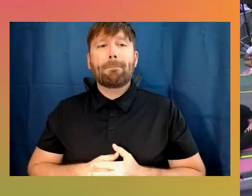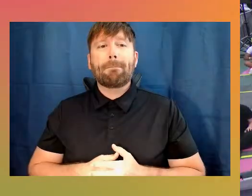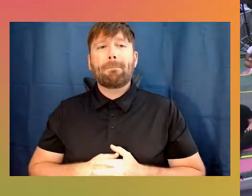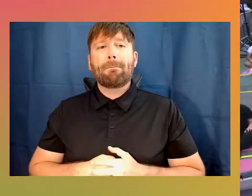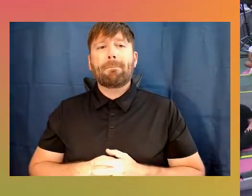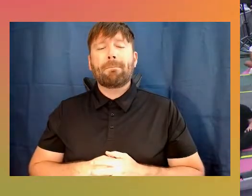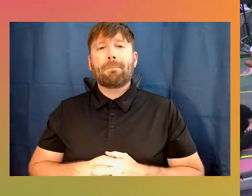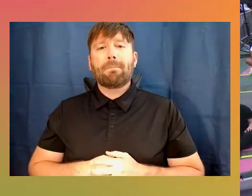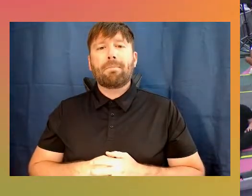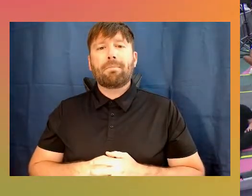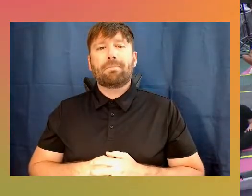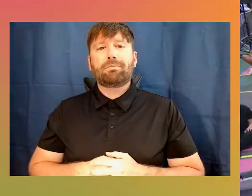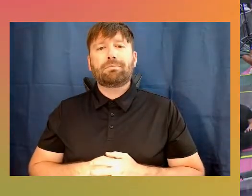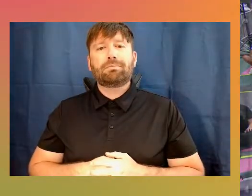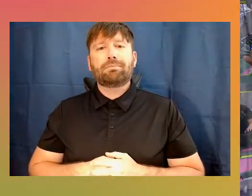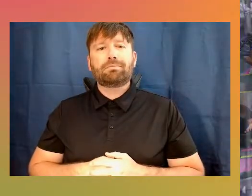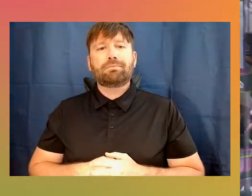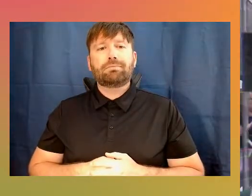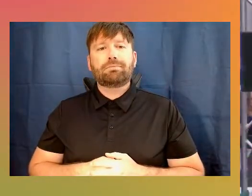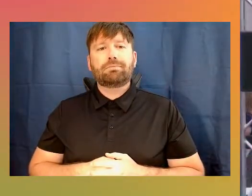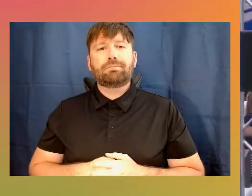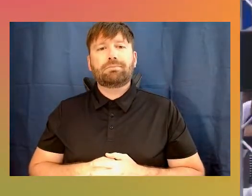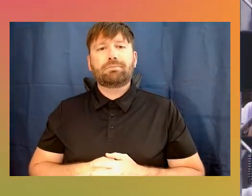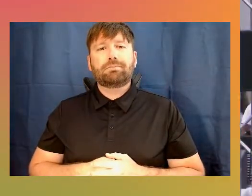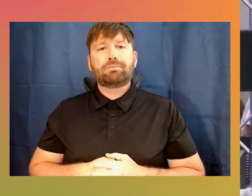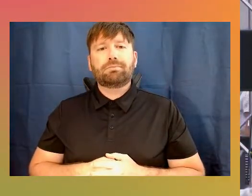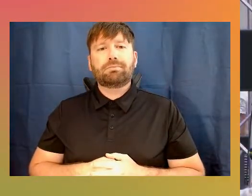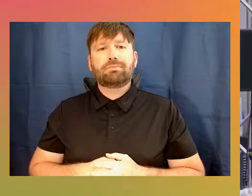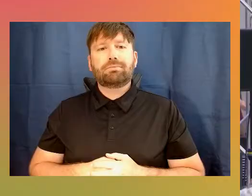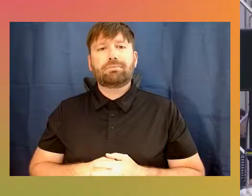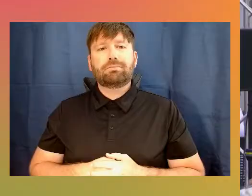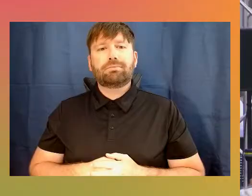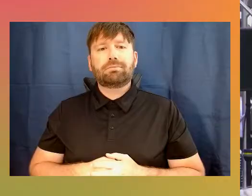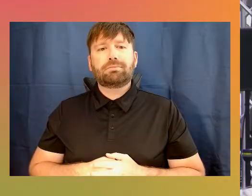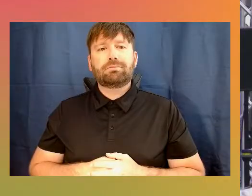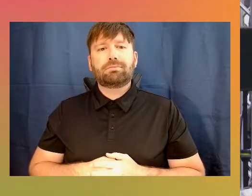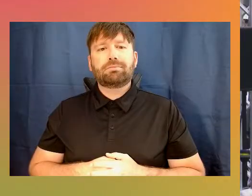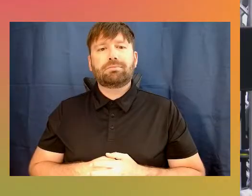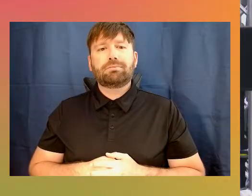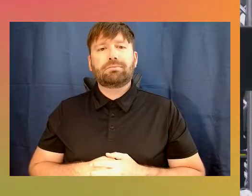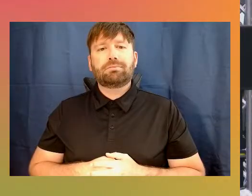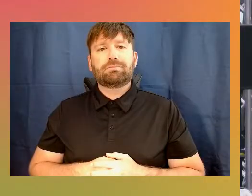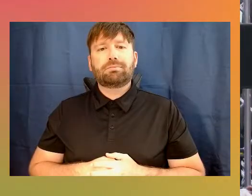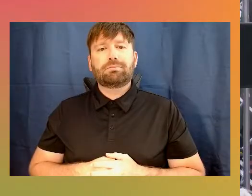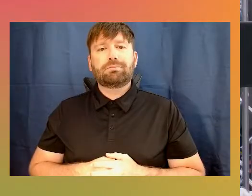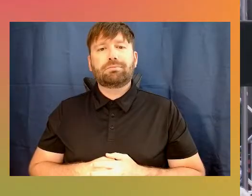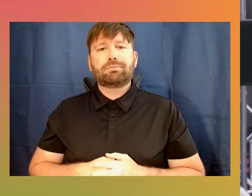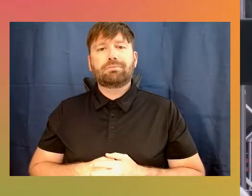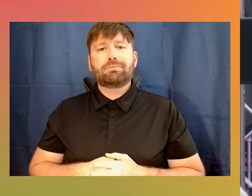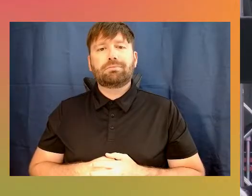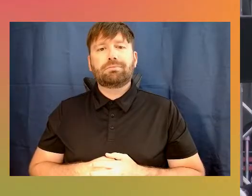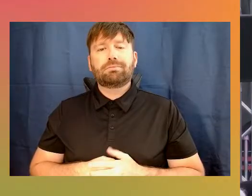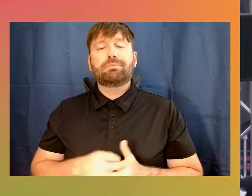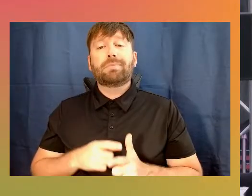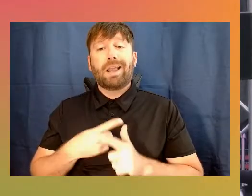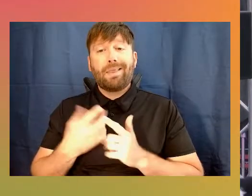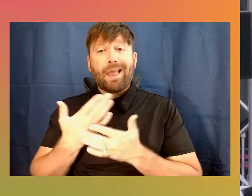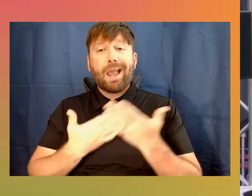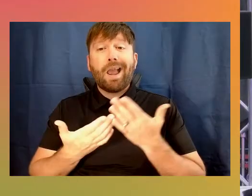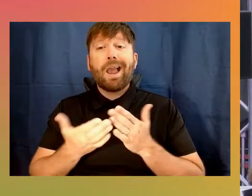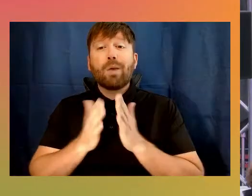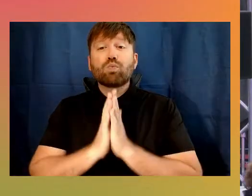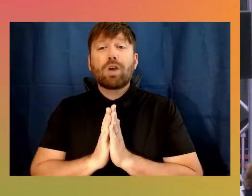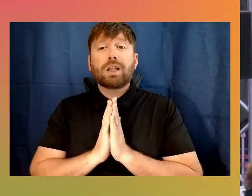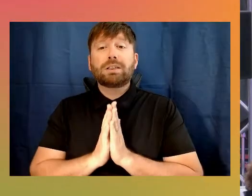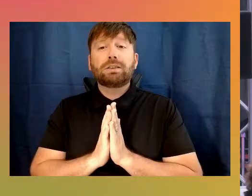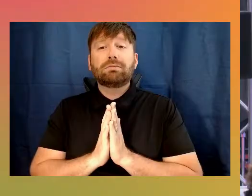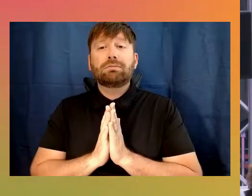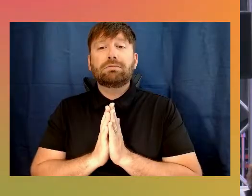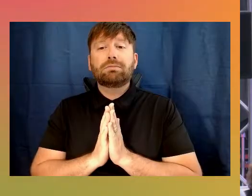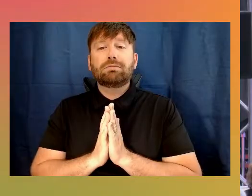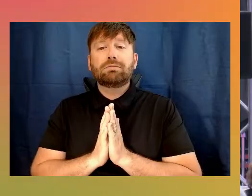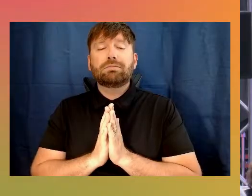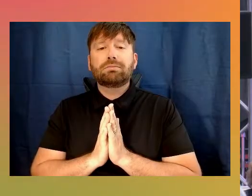THANK YOURSELF FOR SHOWING UP.